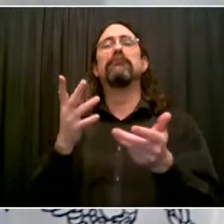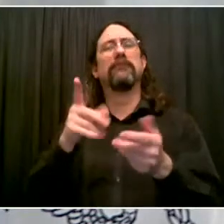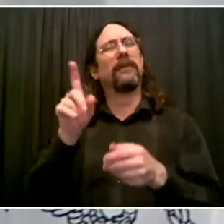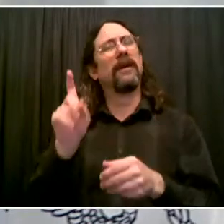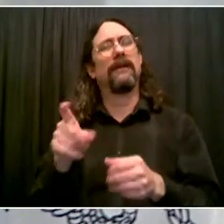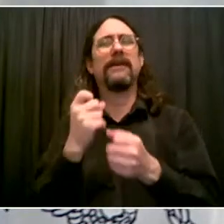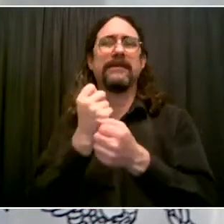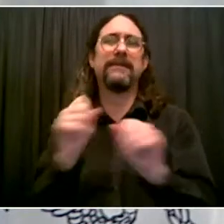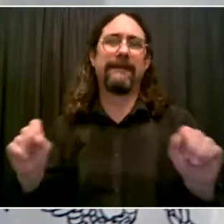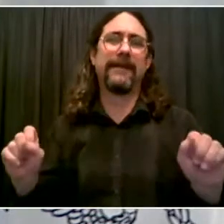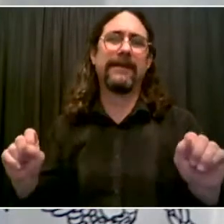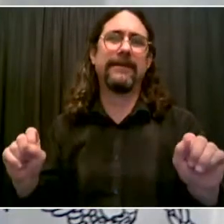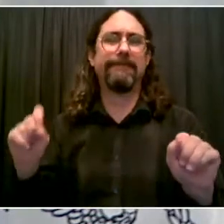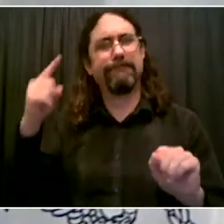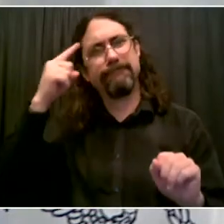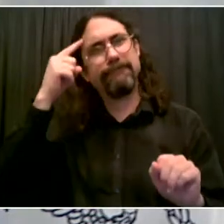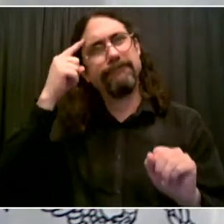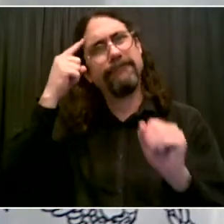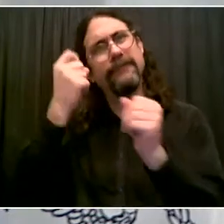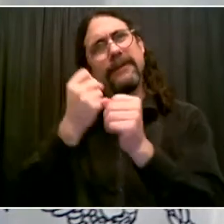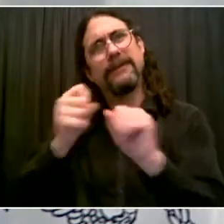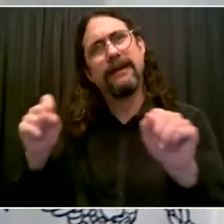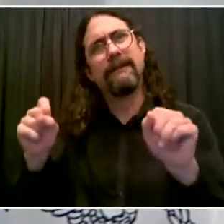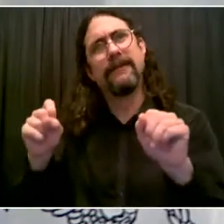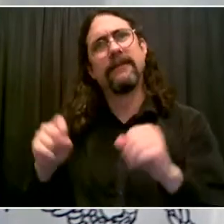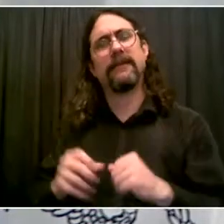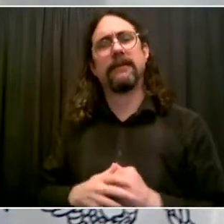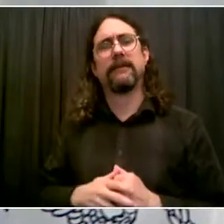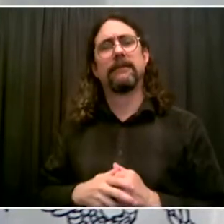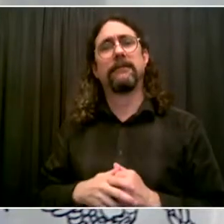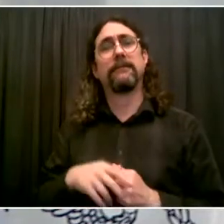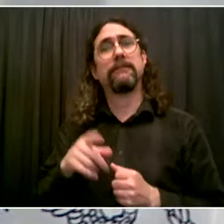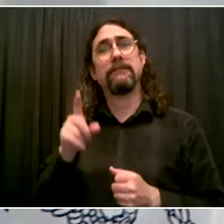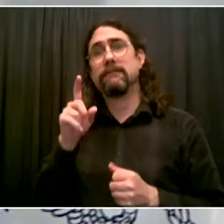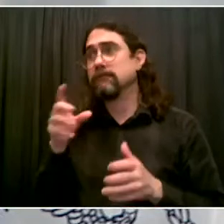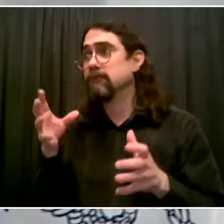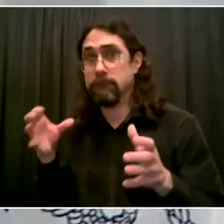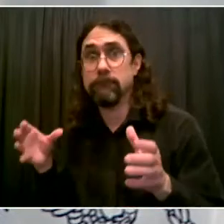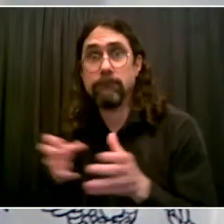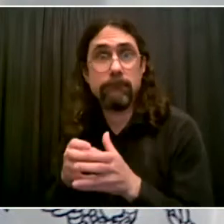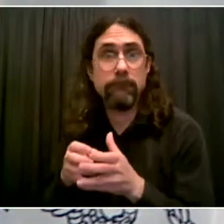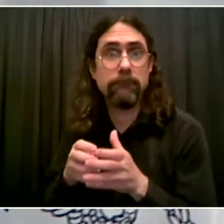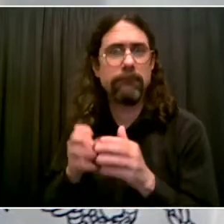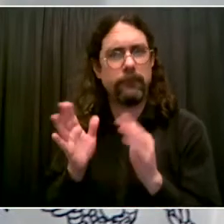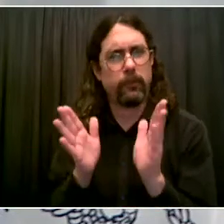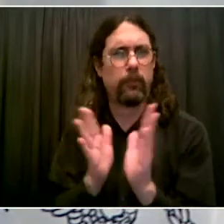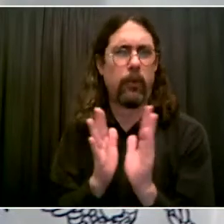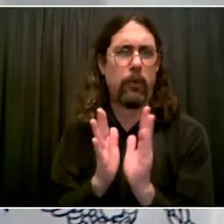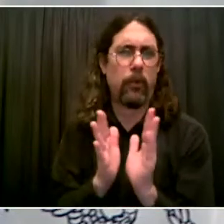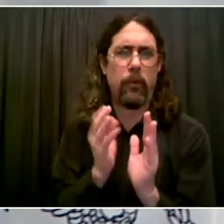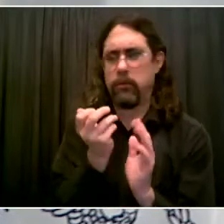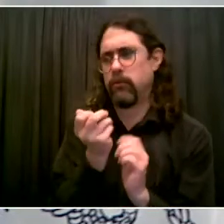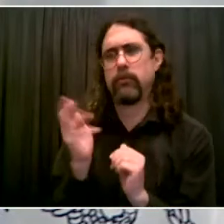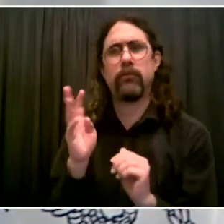SAFETY. KEEP GATHERING SMALL, OBSERVE SOCIAL